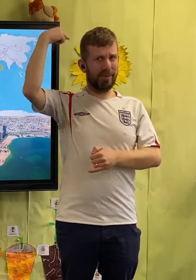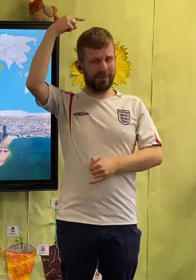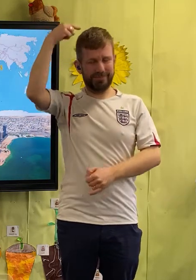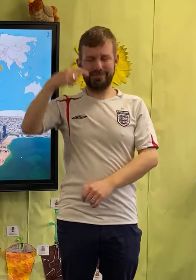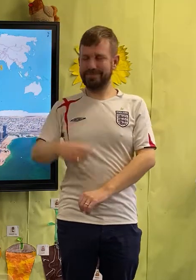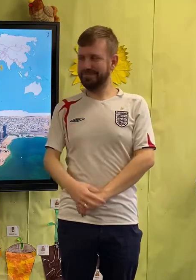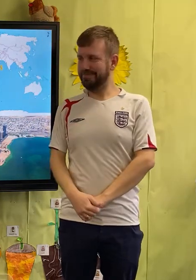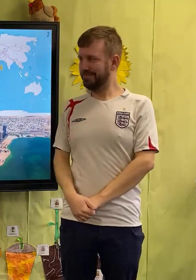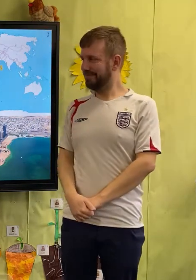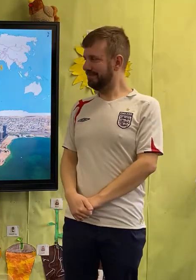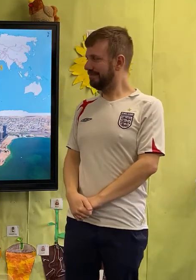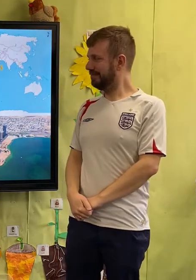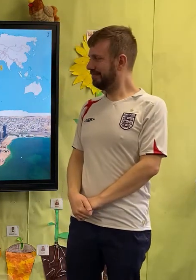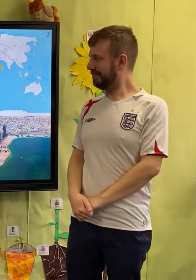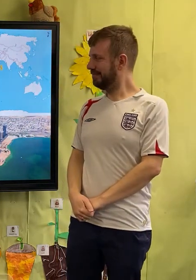It's not far from Saudi Arabia.